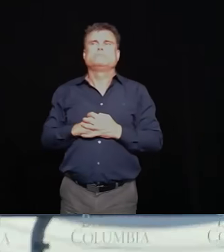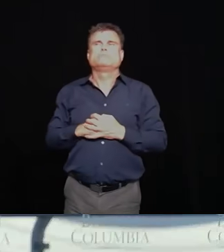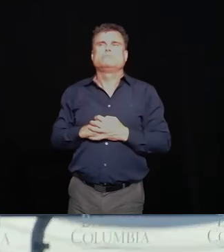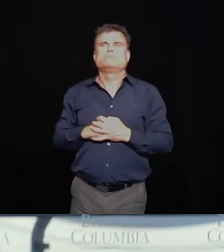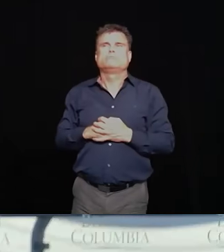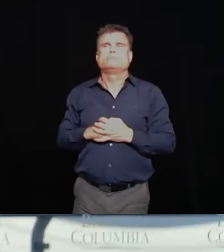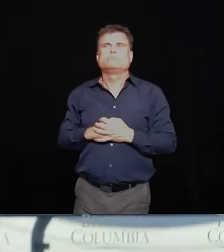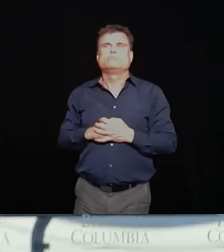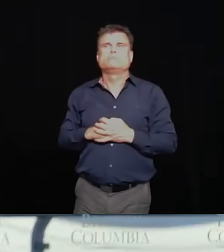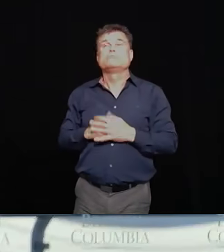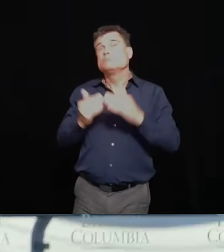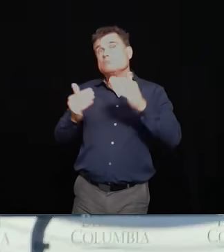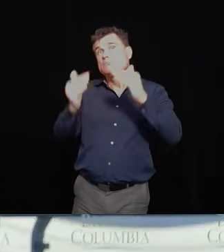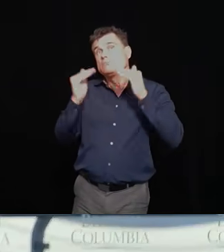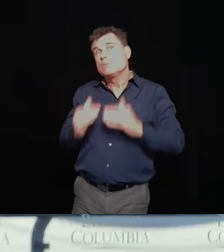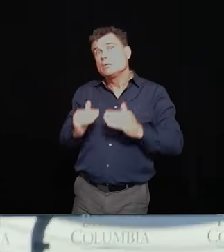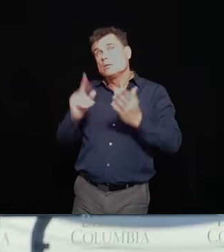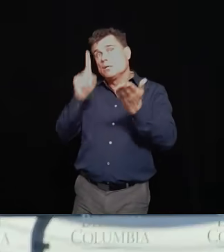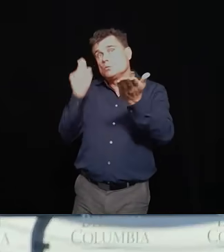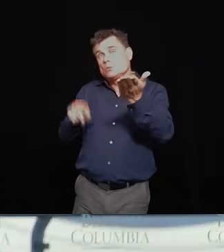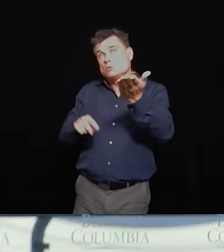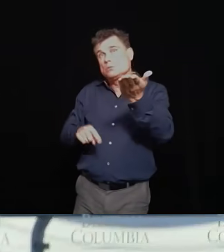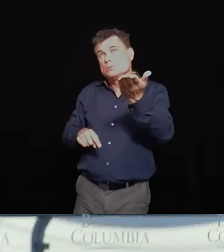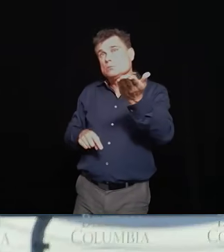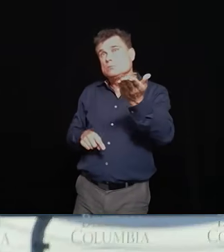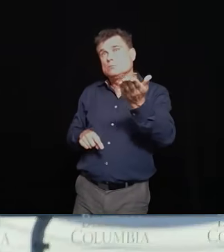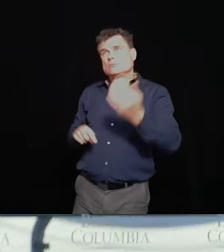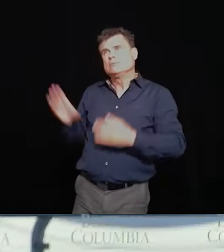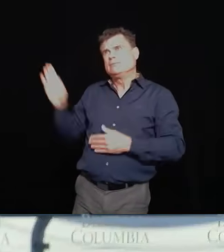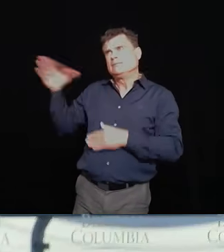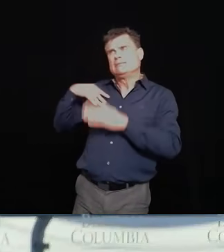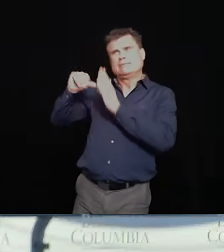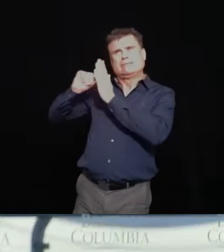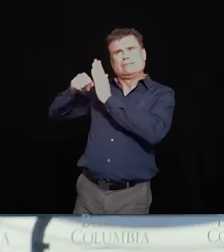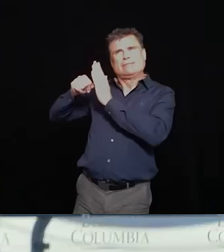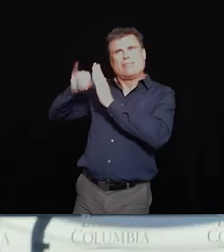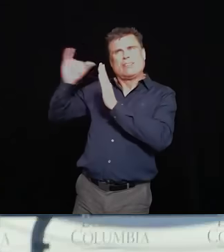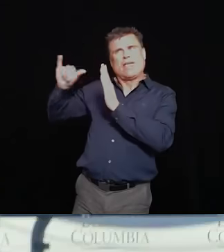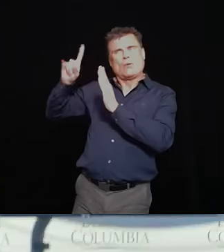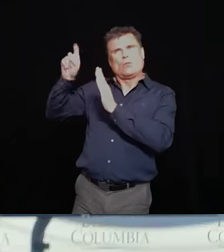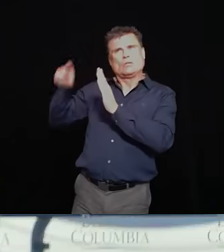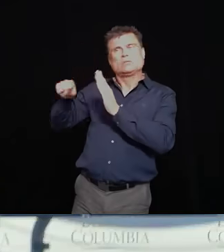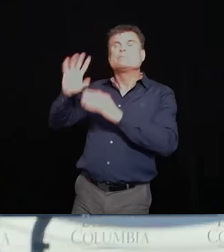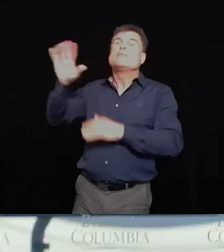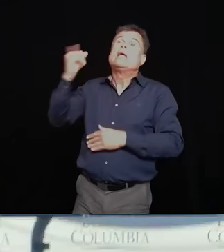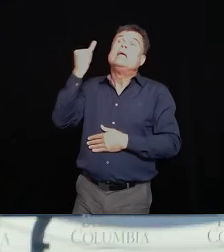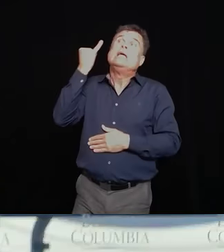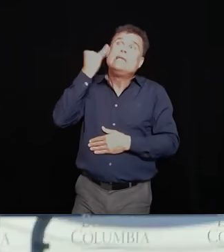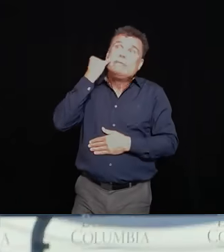It is a slight glimmer of hope we could say that it seems that the measures that are being